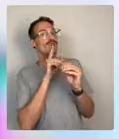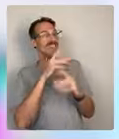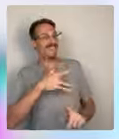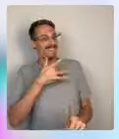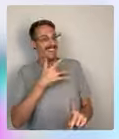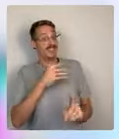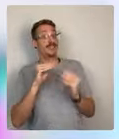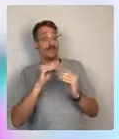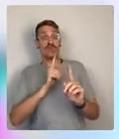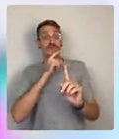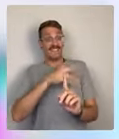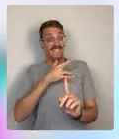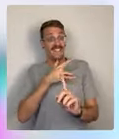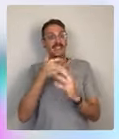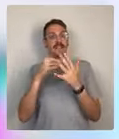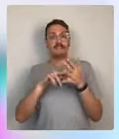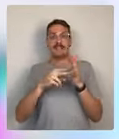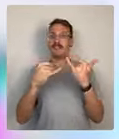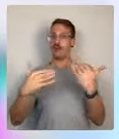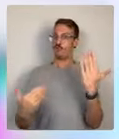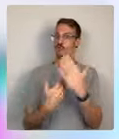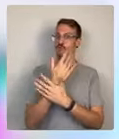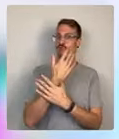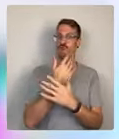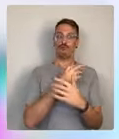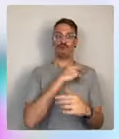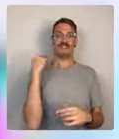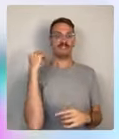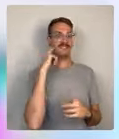the more real it feels, and the more real it feels, now we've got a whole new moderation risk,